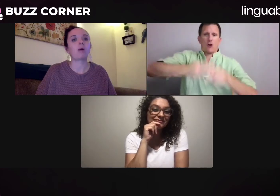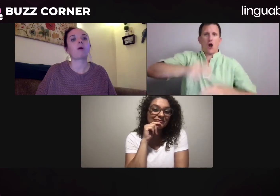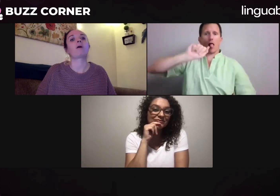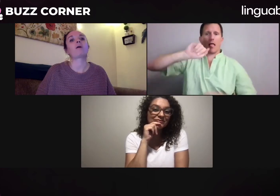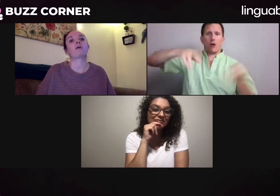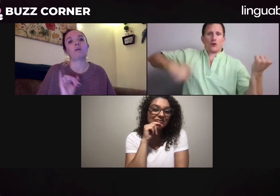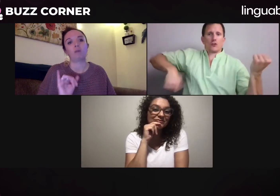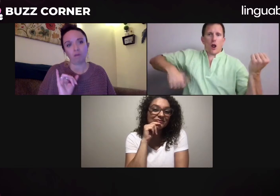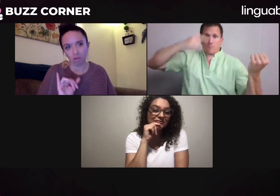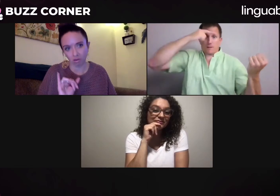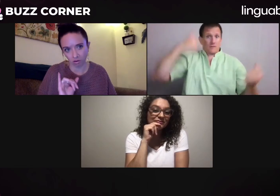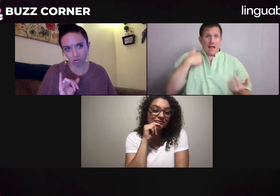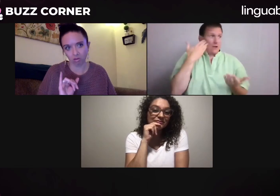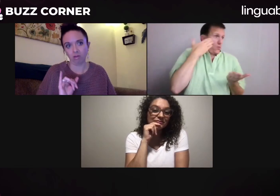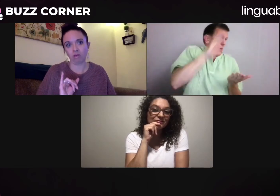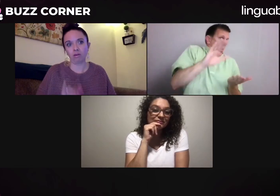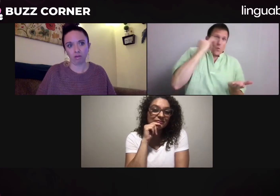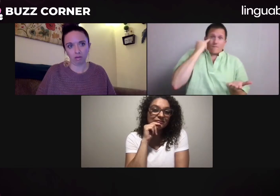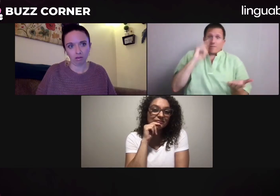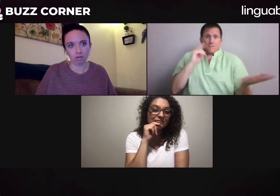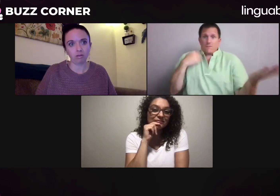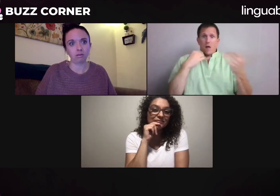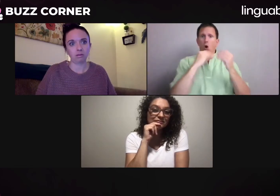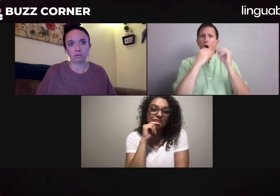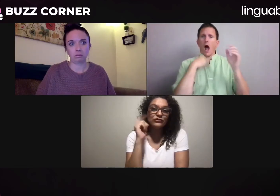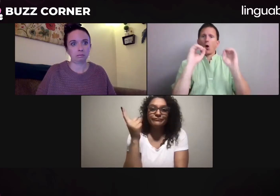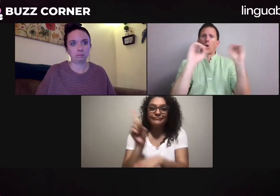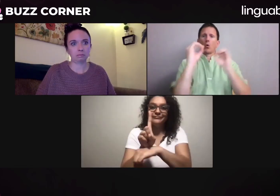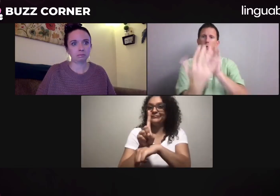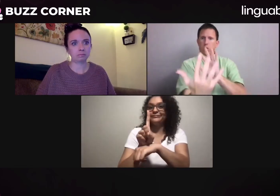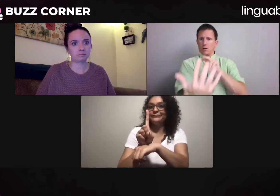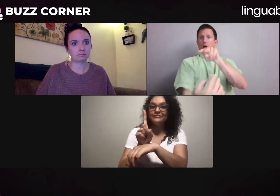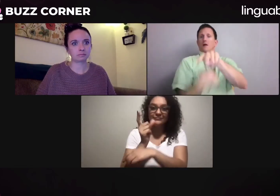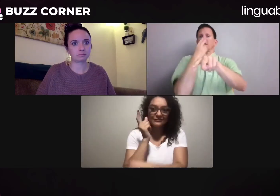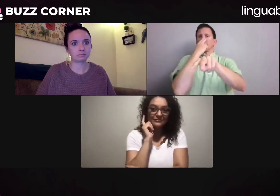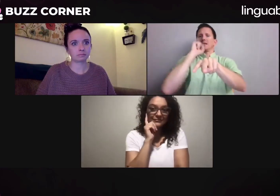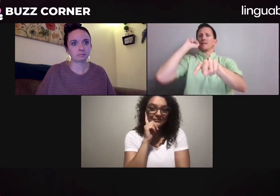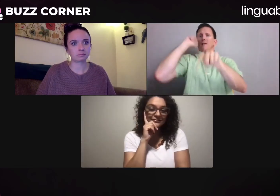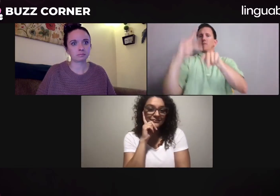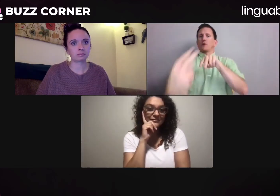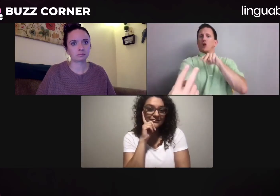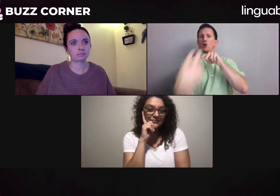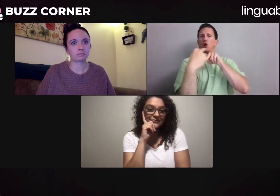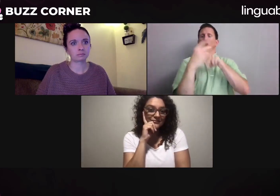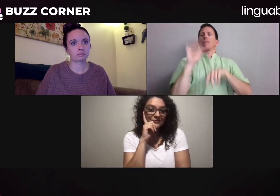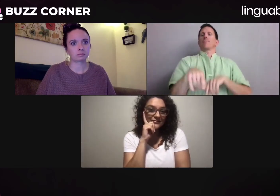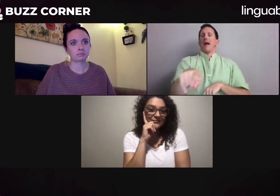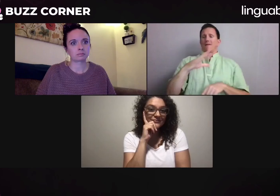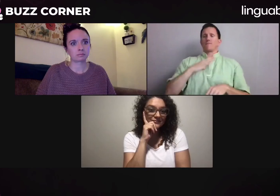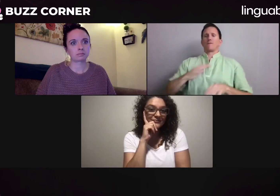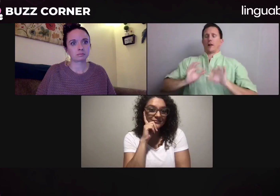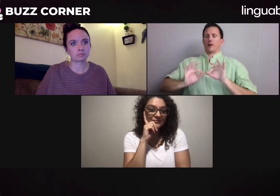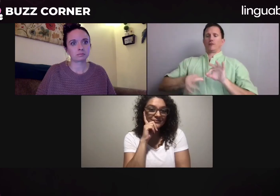That's called Air Guitaring, because I'm aware if a Deaf person is present. I don't know if a Deaf person is looking at me.